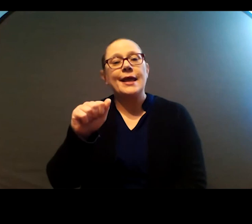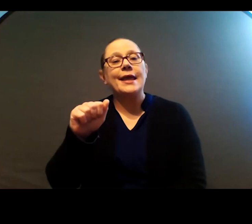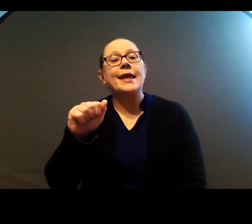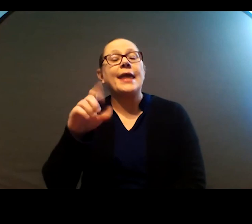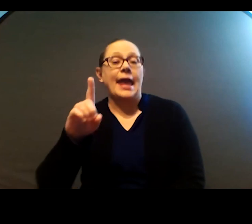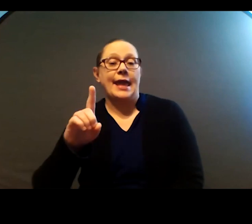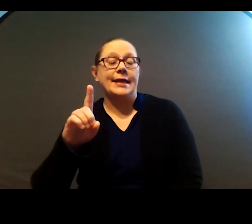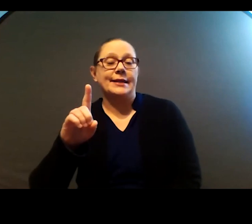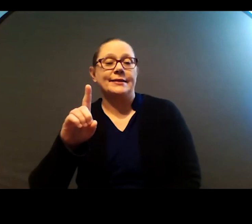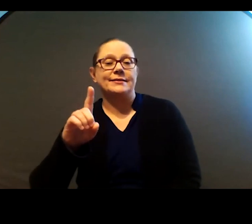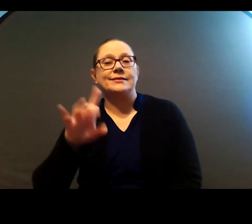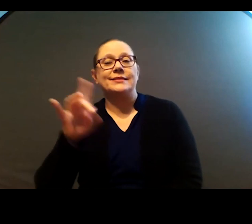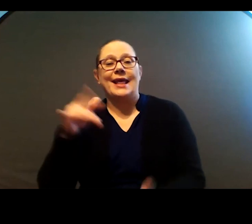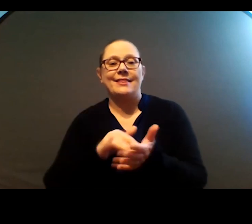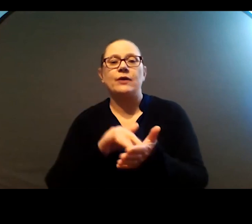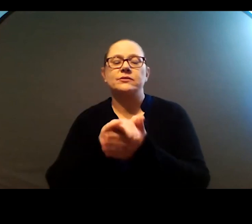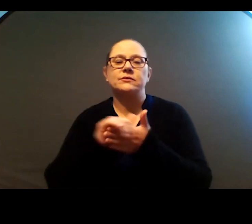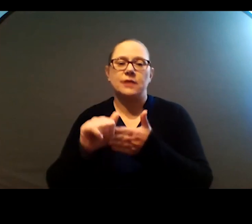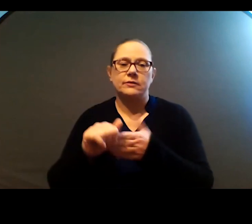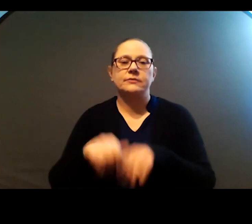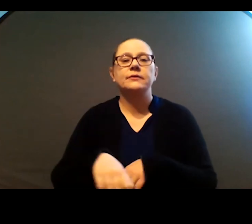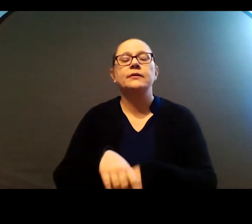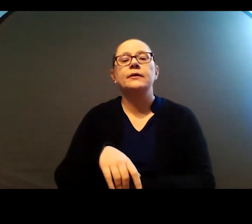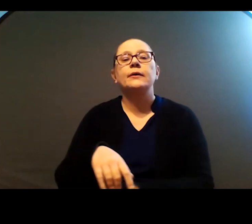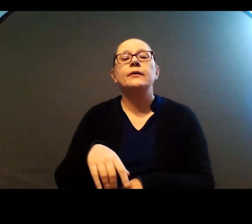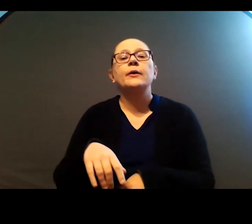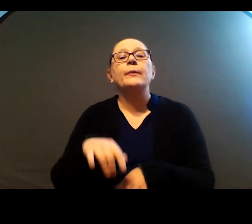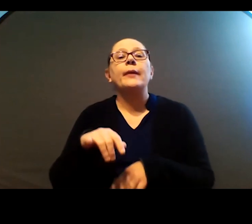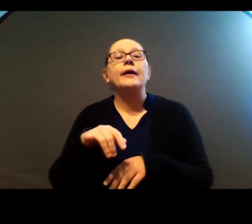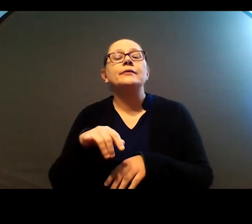but when we look at Indian Health Services closer to four thousand dollars per person per year. So